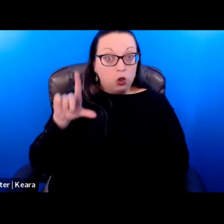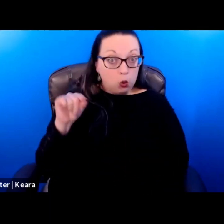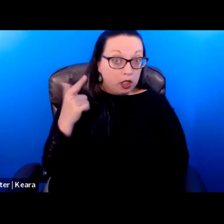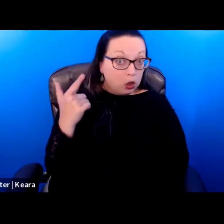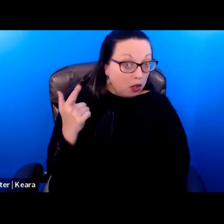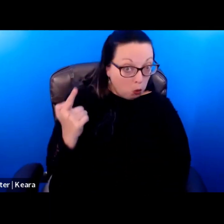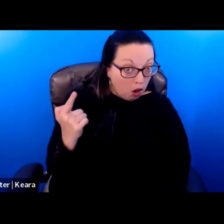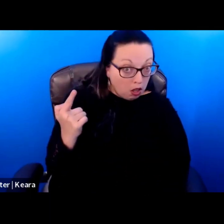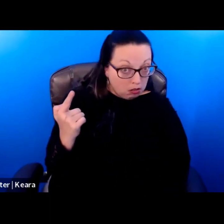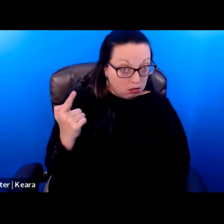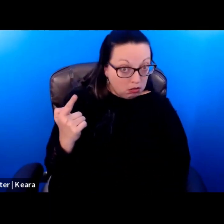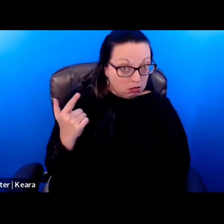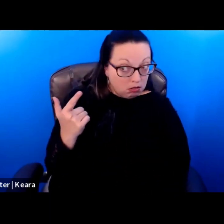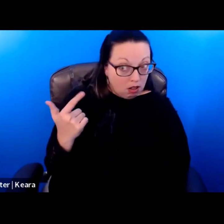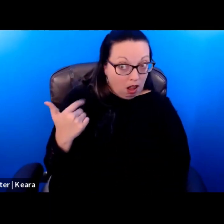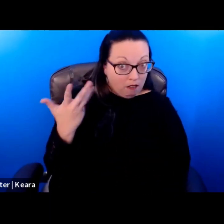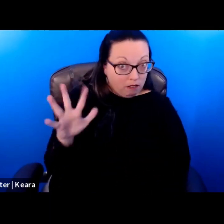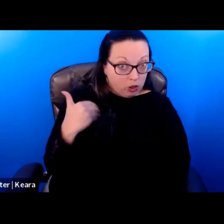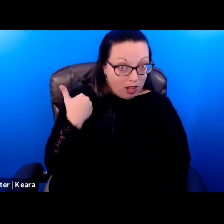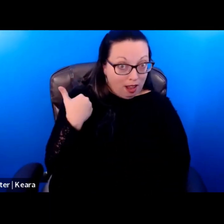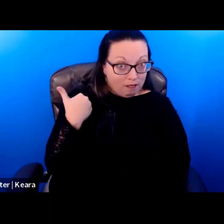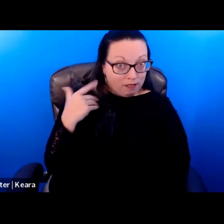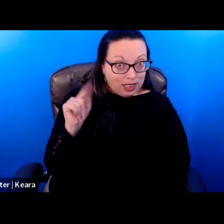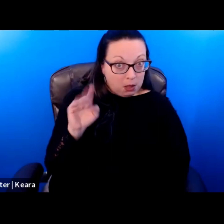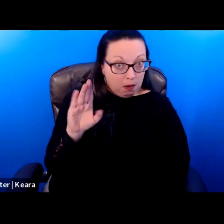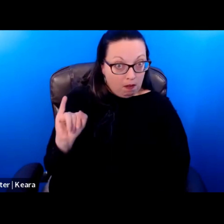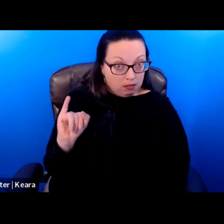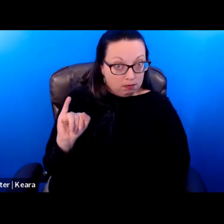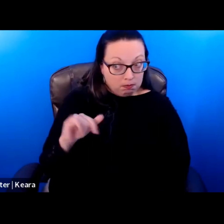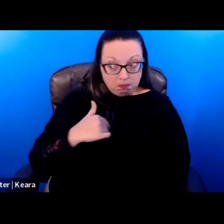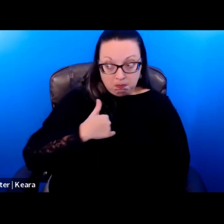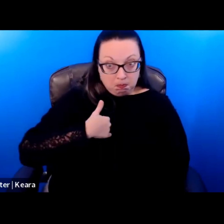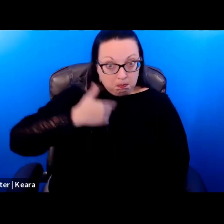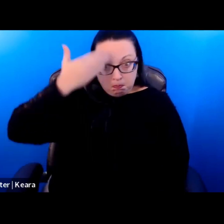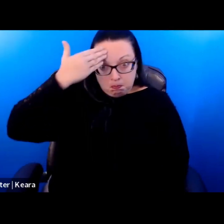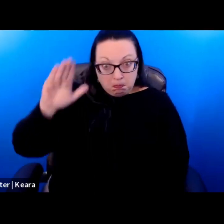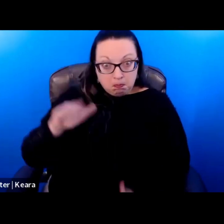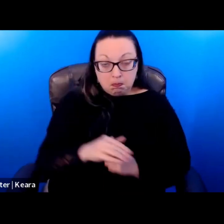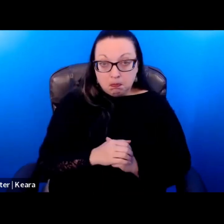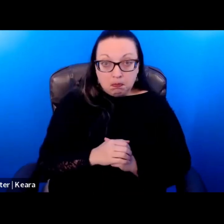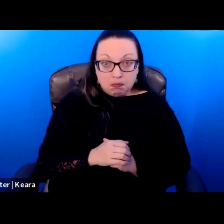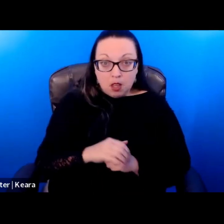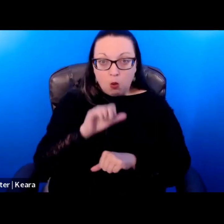that I had a TBI. I was working under the Office of Intellectual